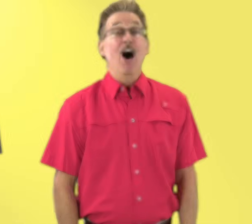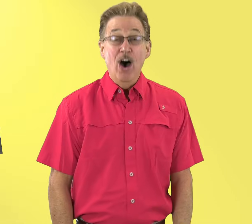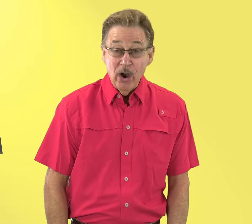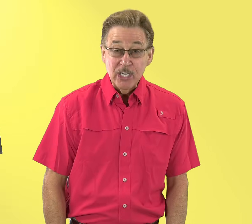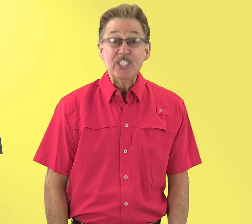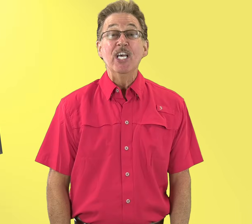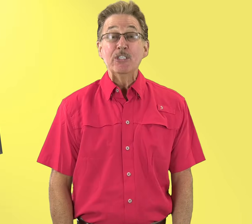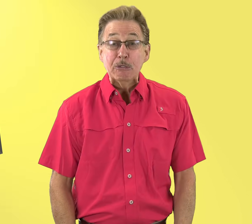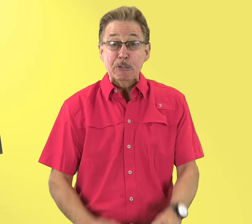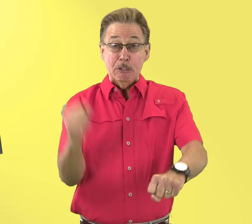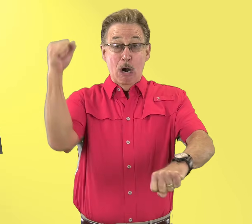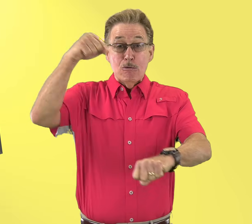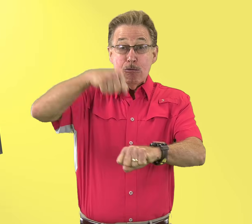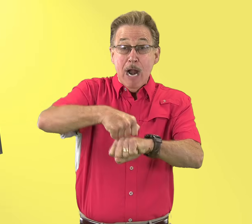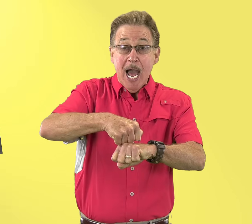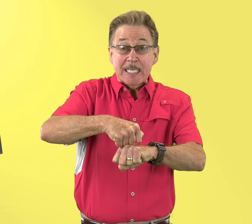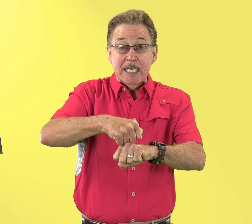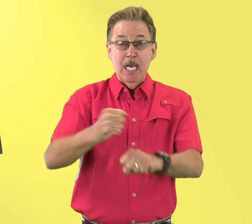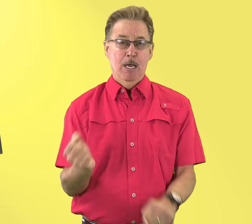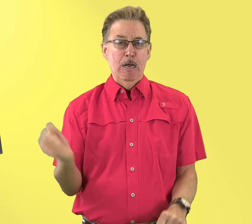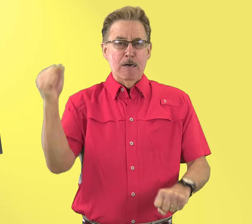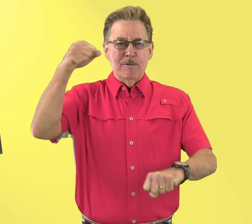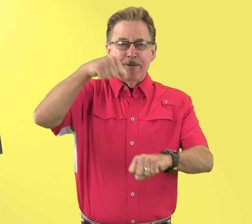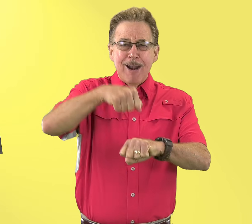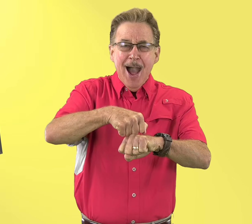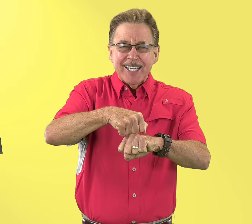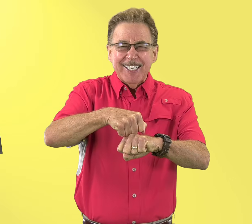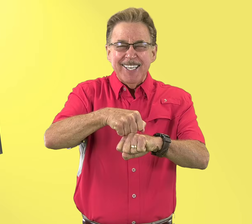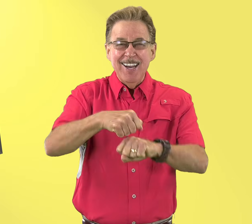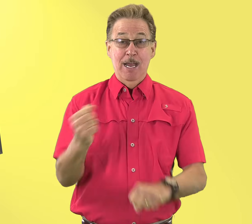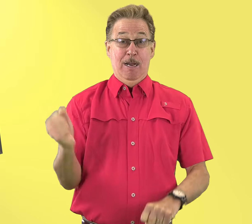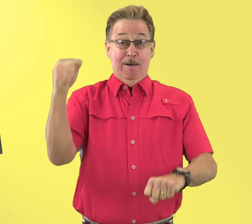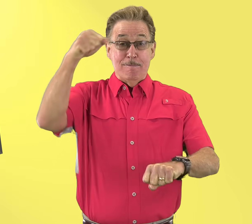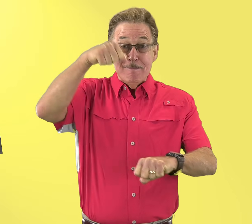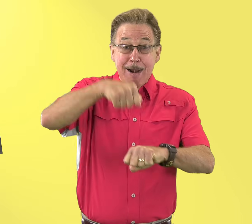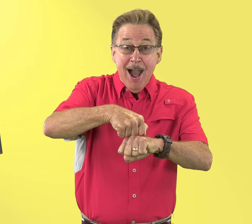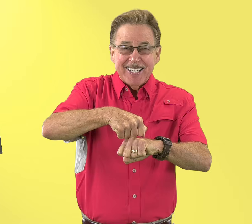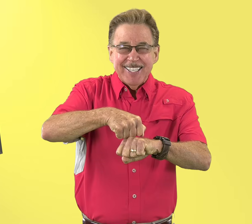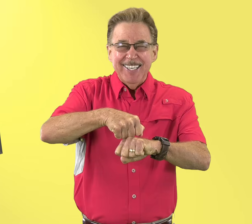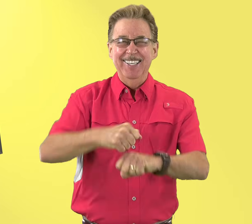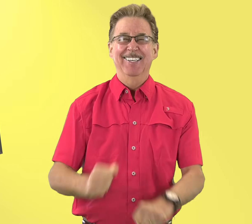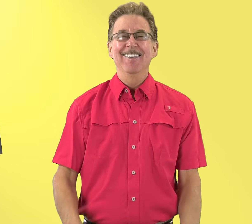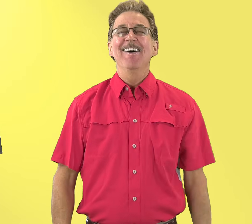R r says /r/ rock, rock, rock